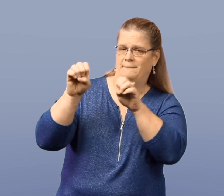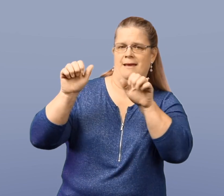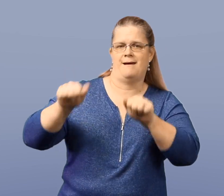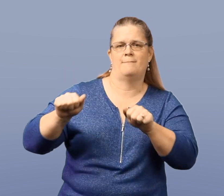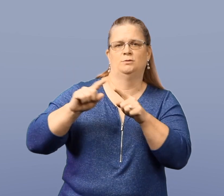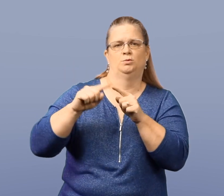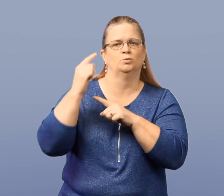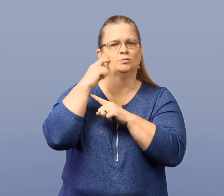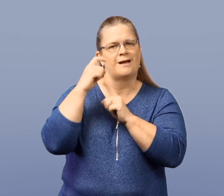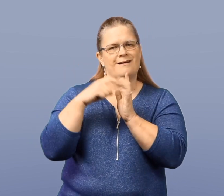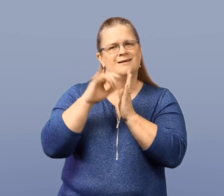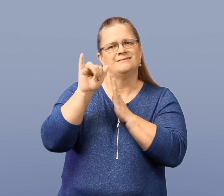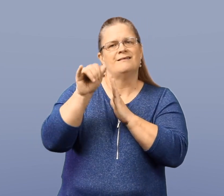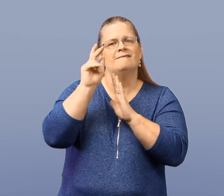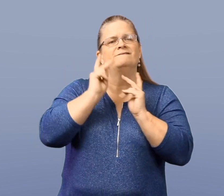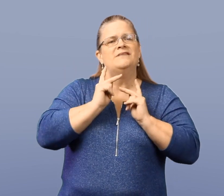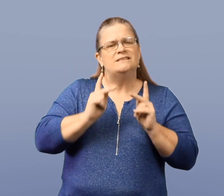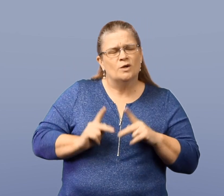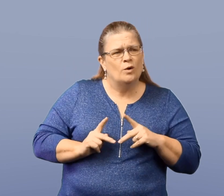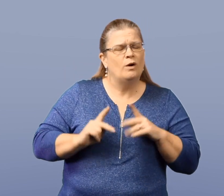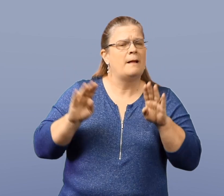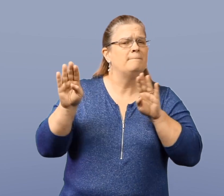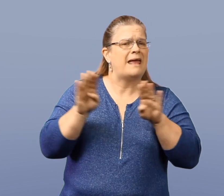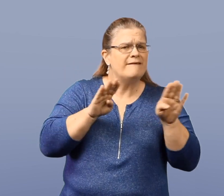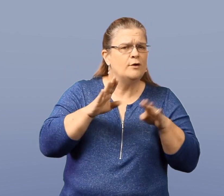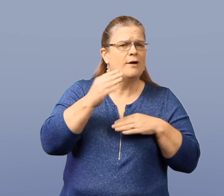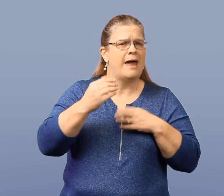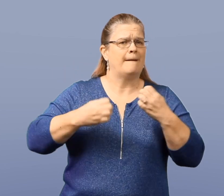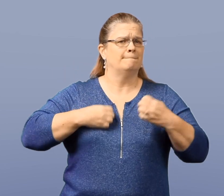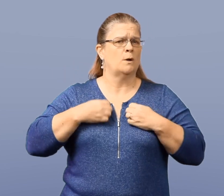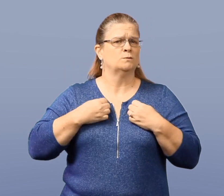The district should recognize that physical, behavioral,